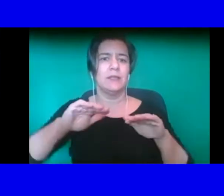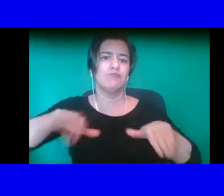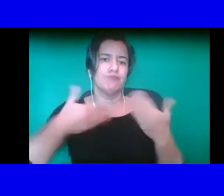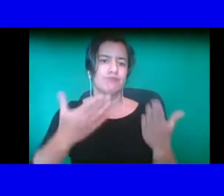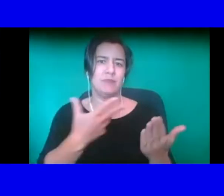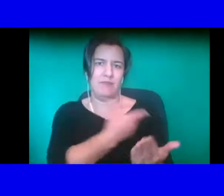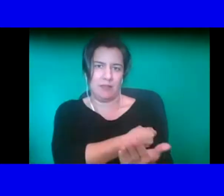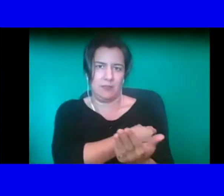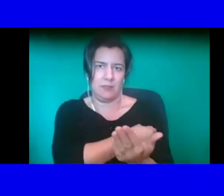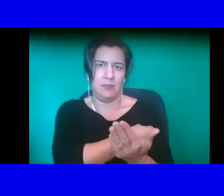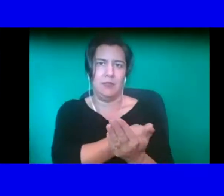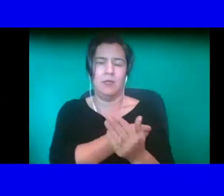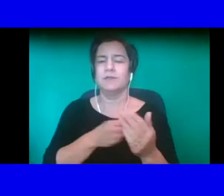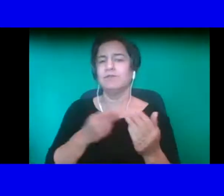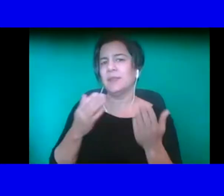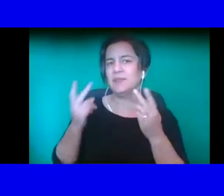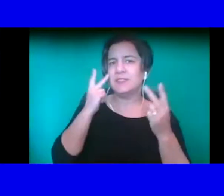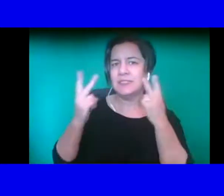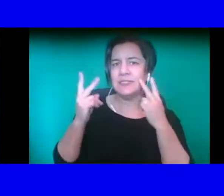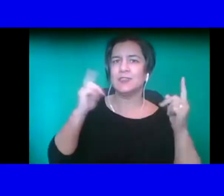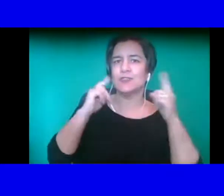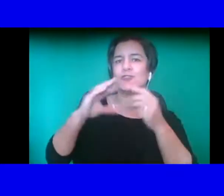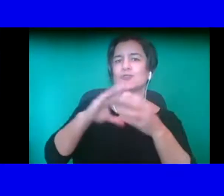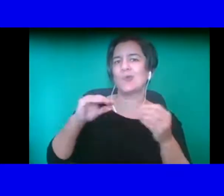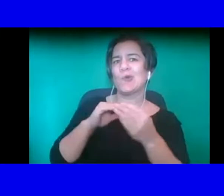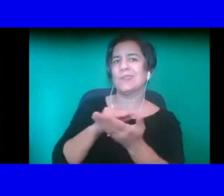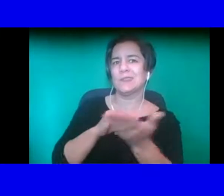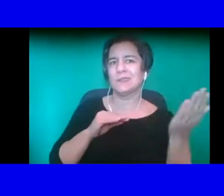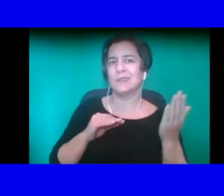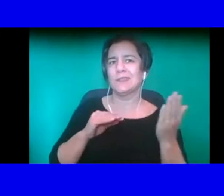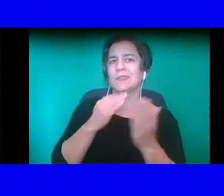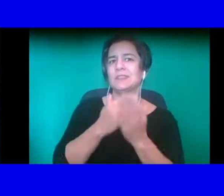There be stories in the press about how some of the codes that have been provided